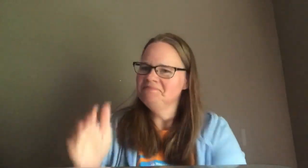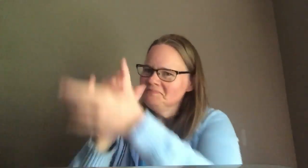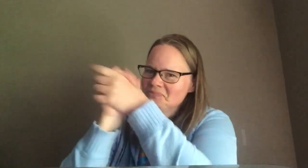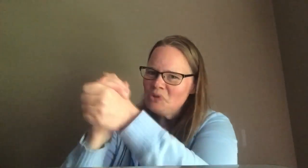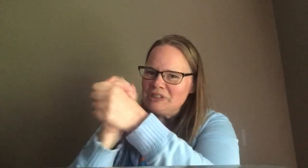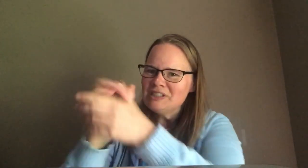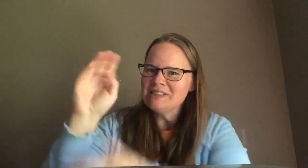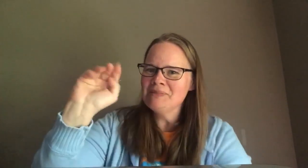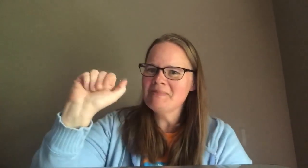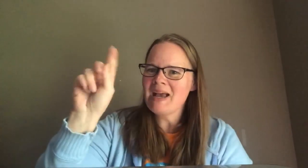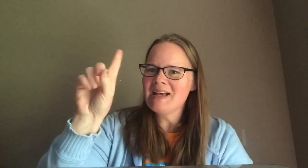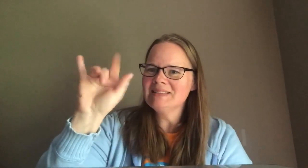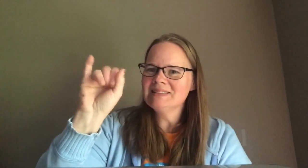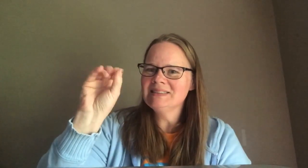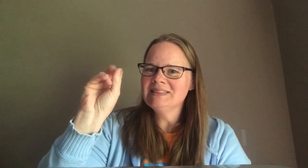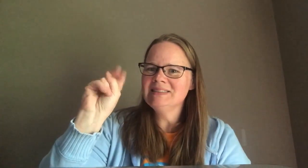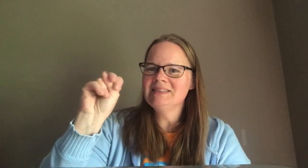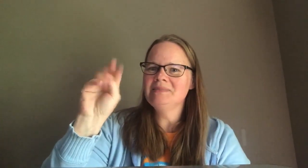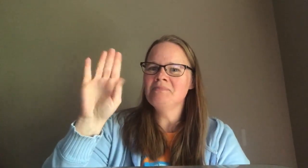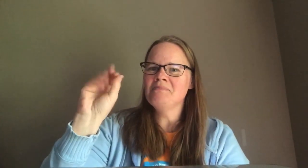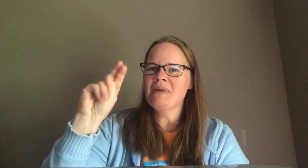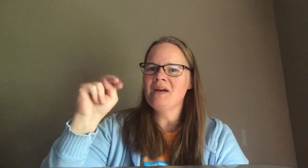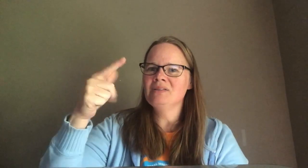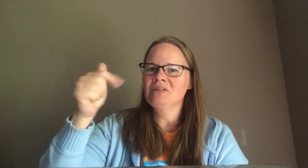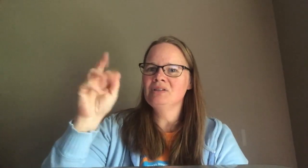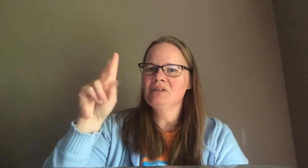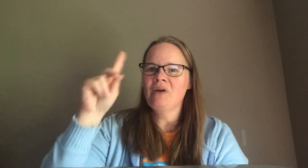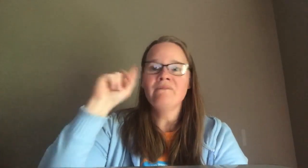Congratulations to Madison Bongard for winning 1st place!